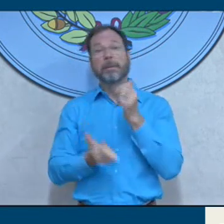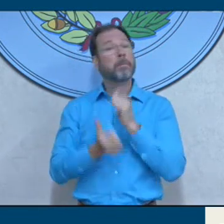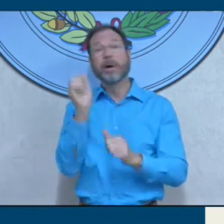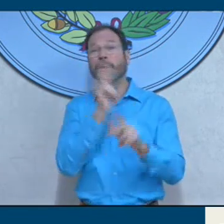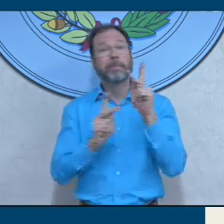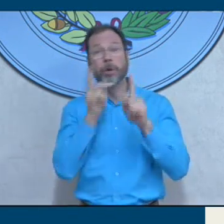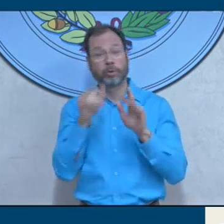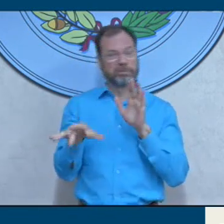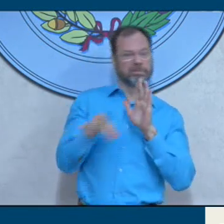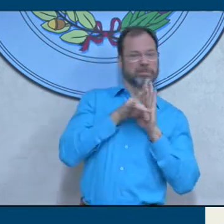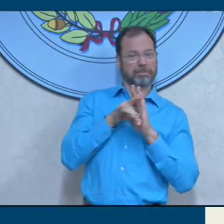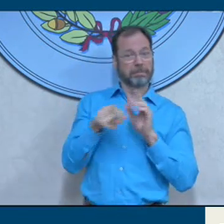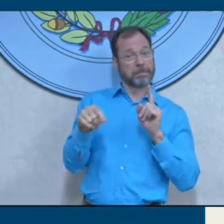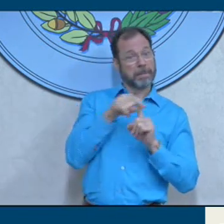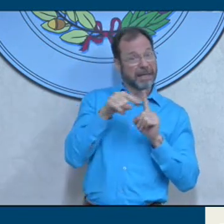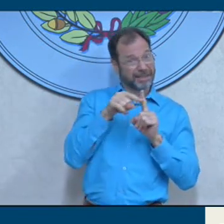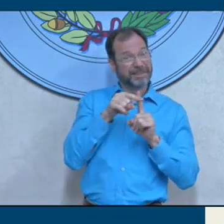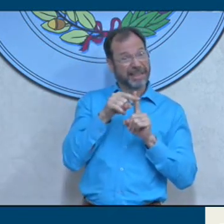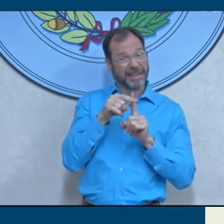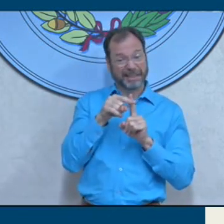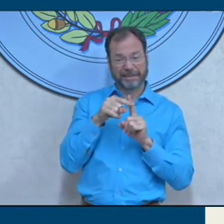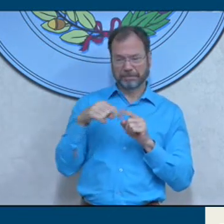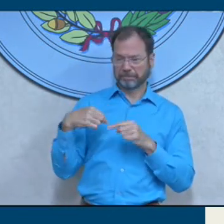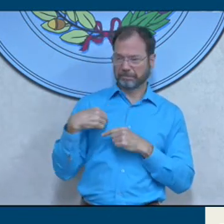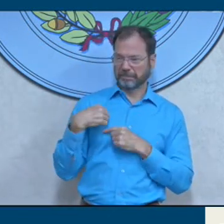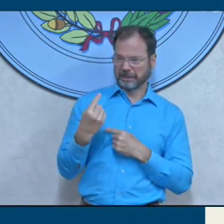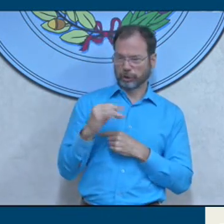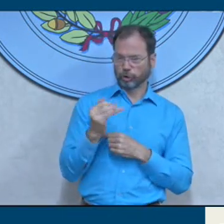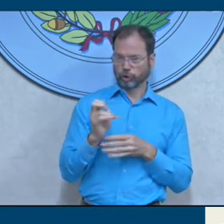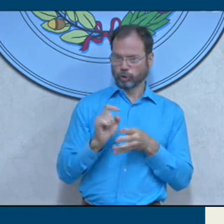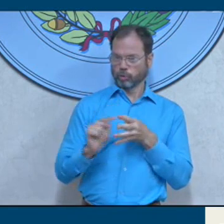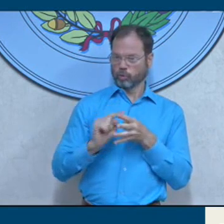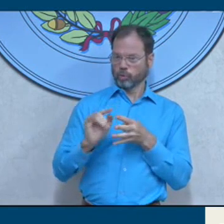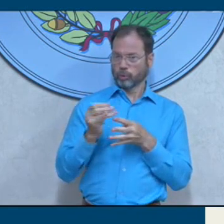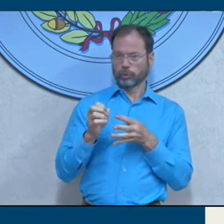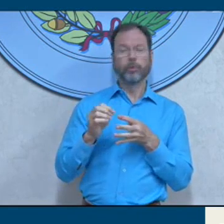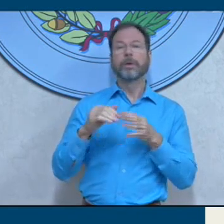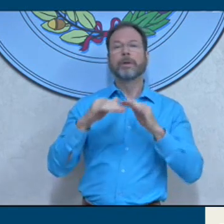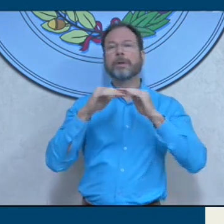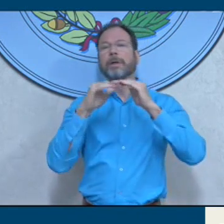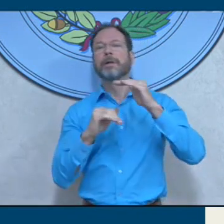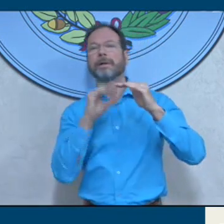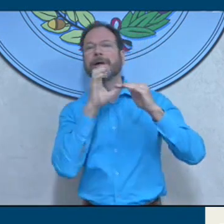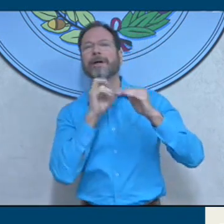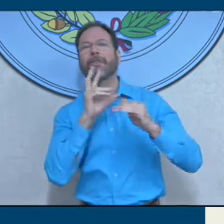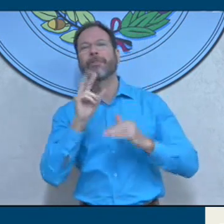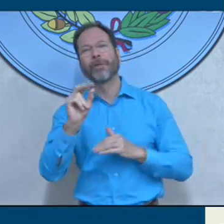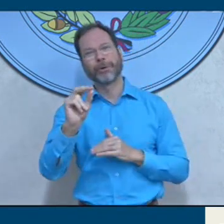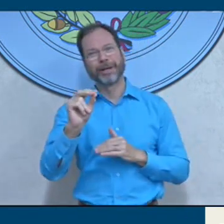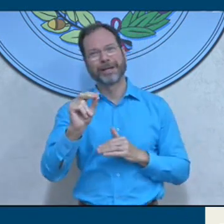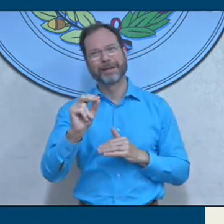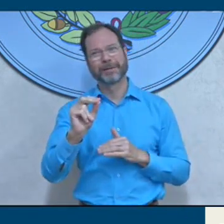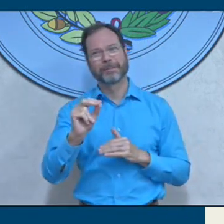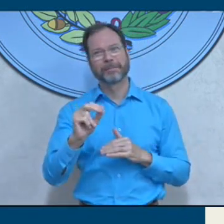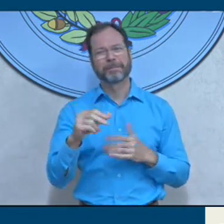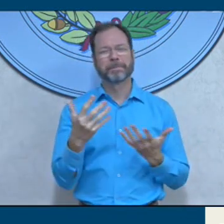COUNTY. THERE WERE NEWS REPORTS AND EACH OF THOSE 3 COUNTIES THAT A MAJORITY OF THE PEOPLE WHO TESTED POSITIVE SINCE THE BEGINNING OF JUNE